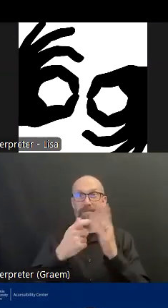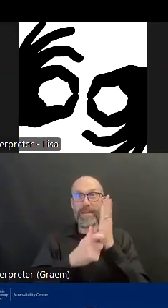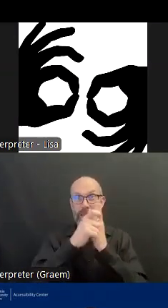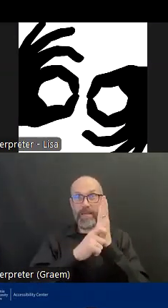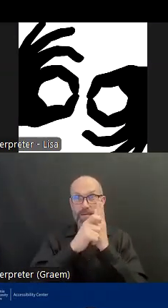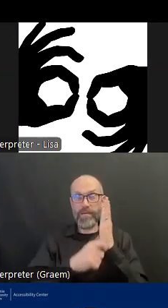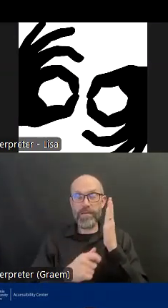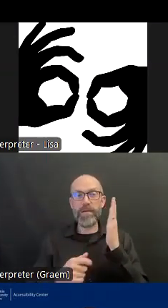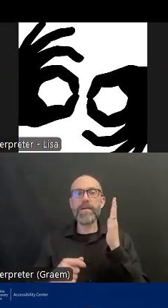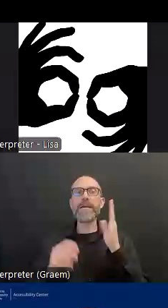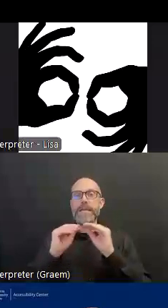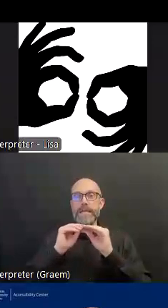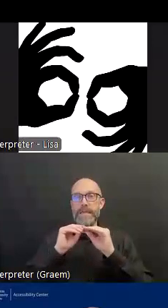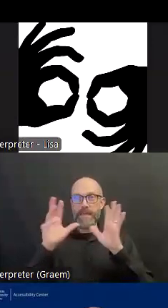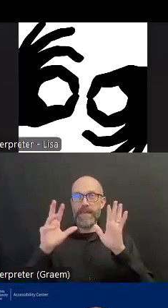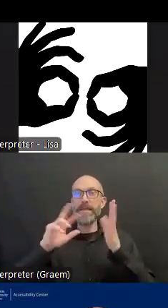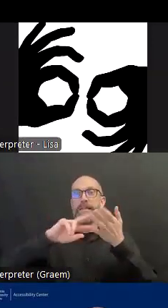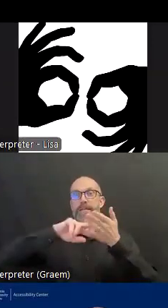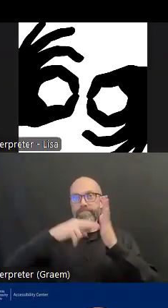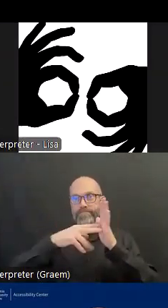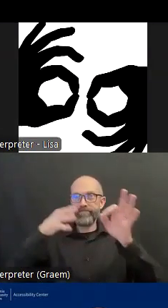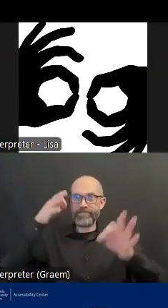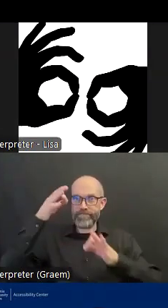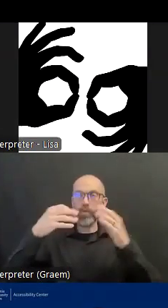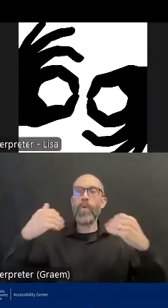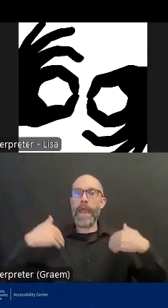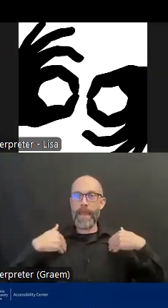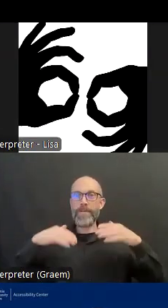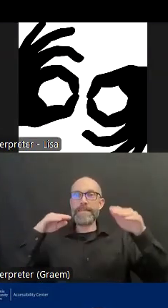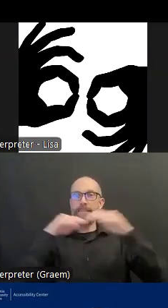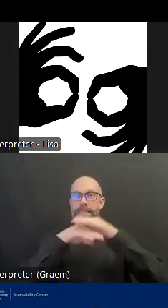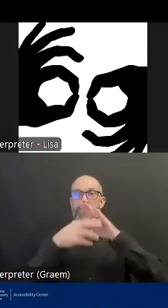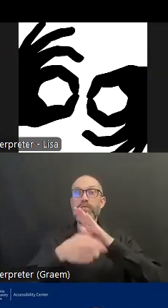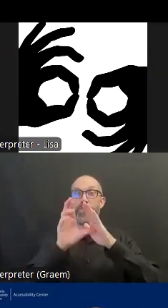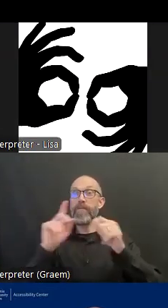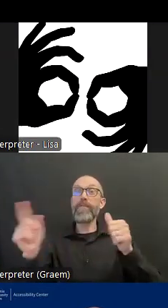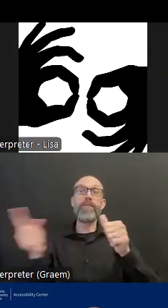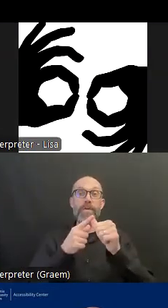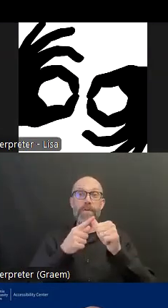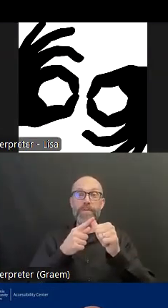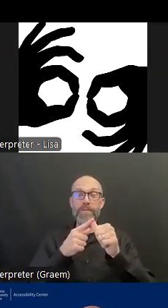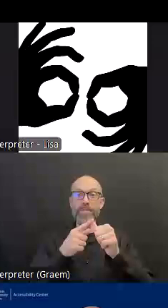a clearly defined requirement to have an accessibility review first to pre-approve that purchase if it's